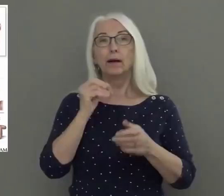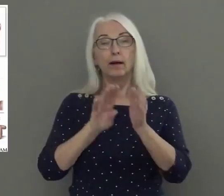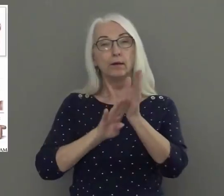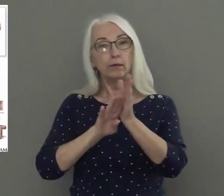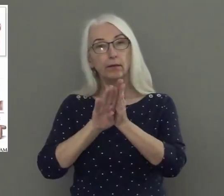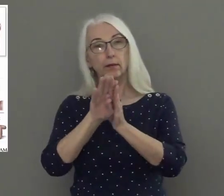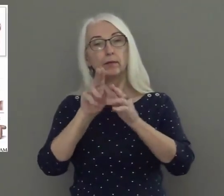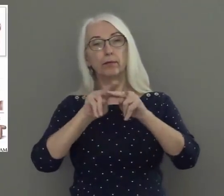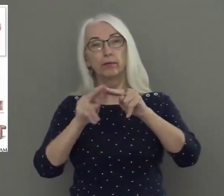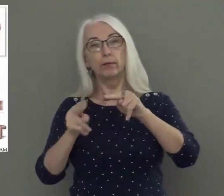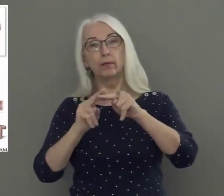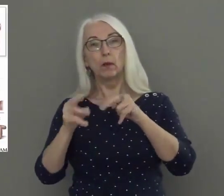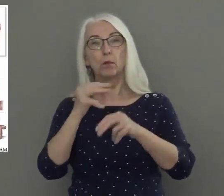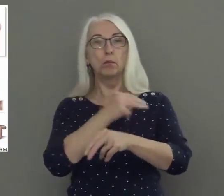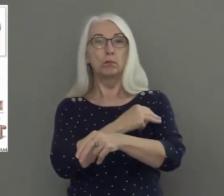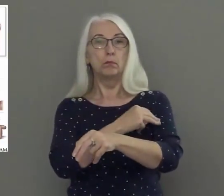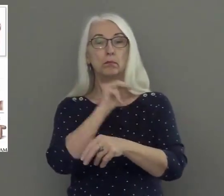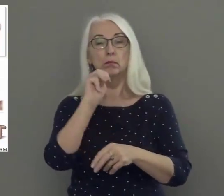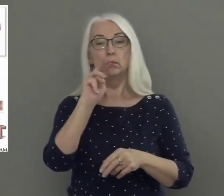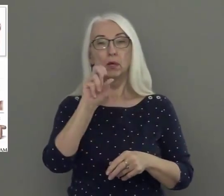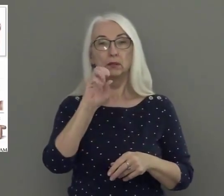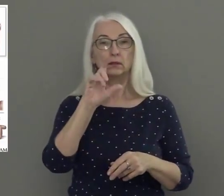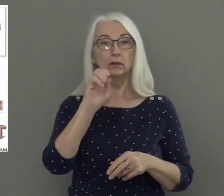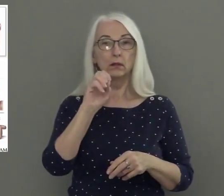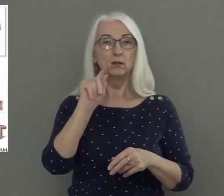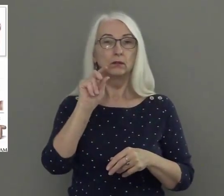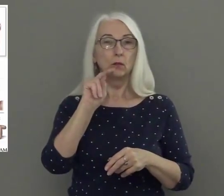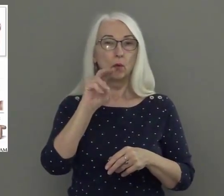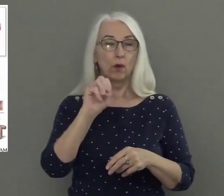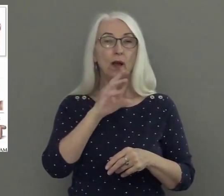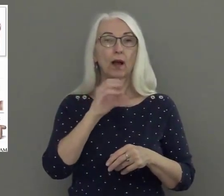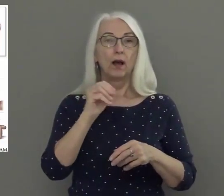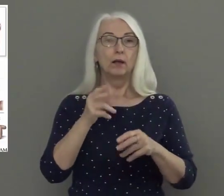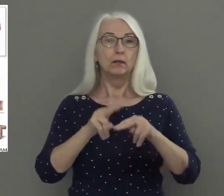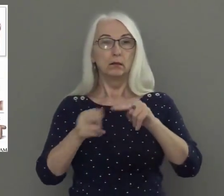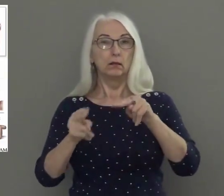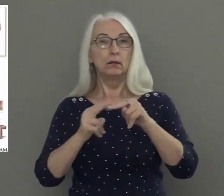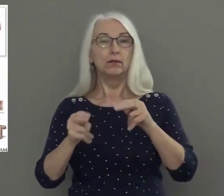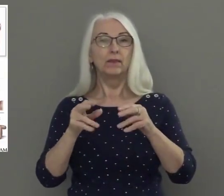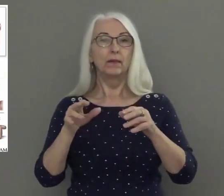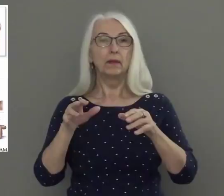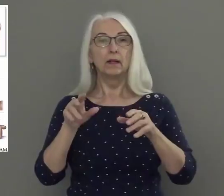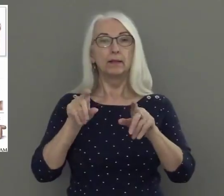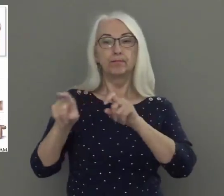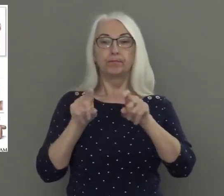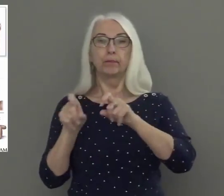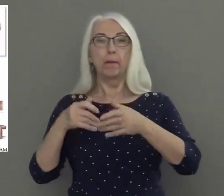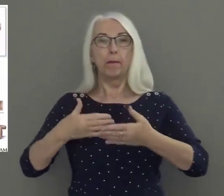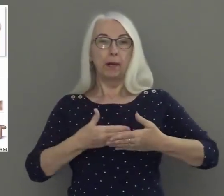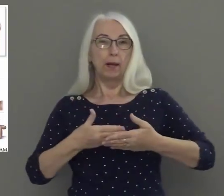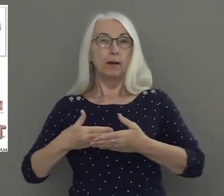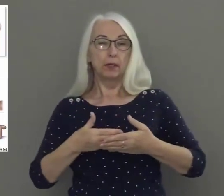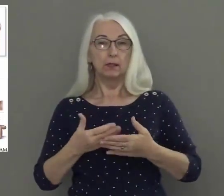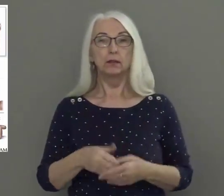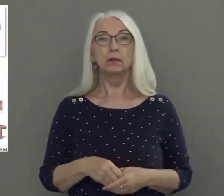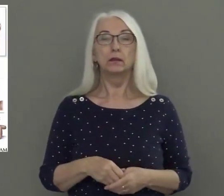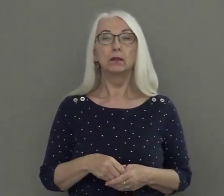potential decreased muscle tone and decreased reflexes in infants.